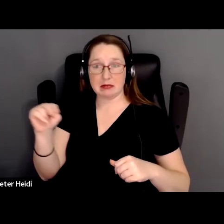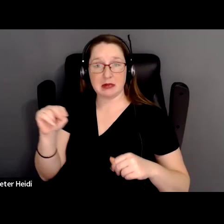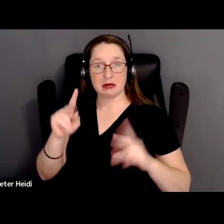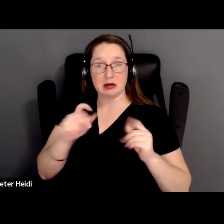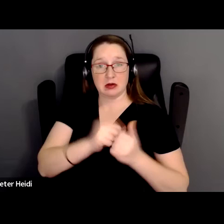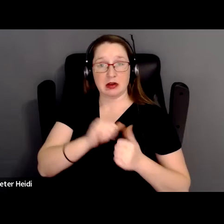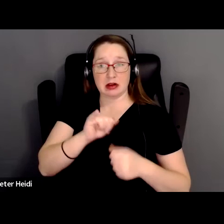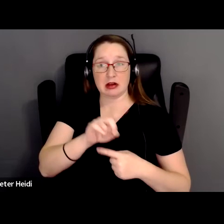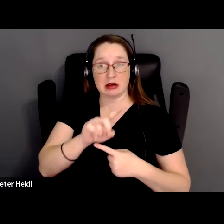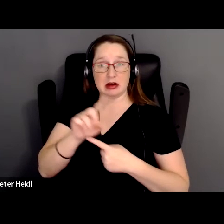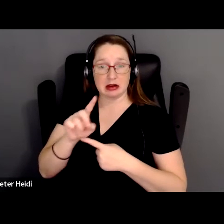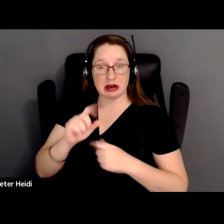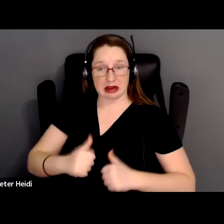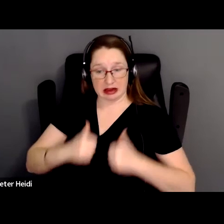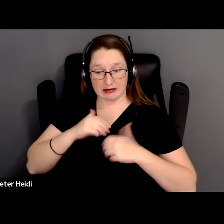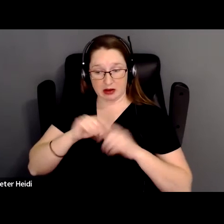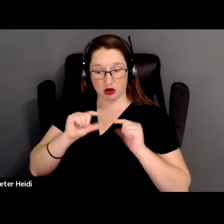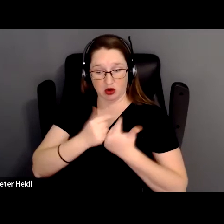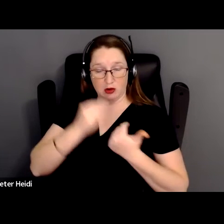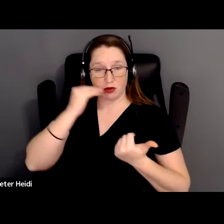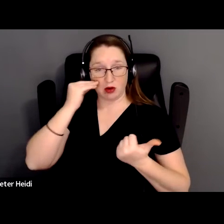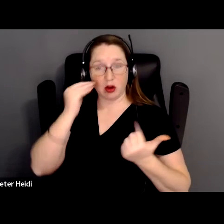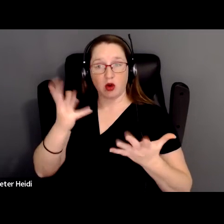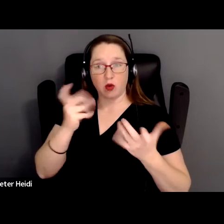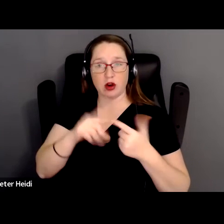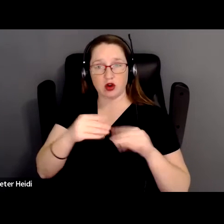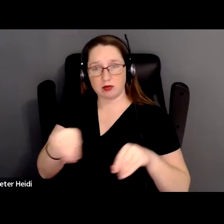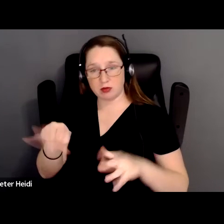and developmental disabilities, living in group homes, wanted to move and had requested